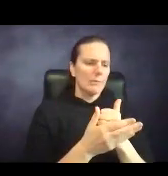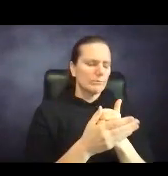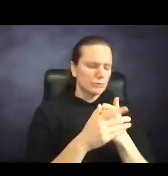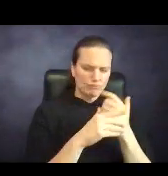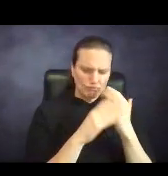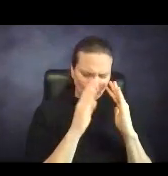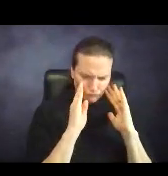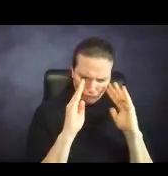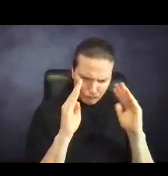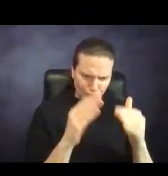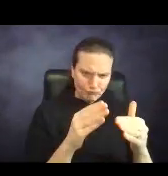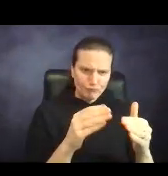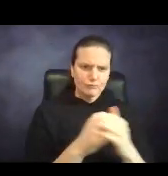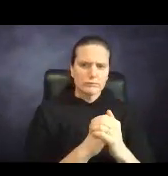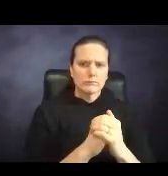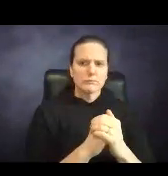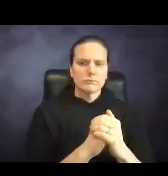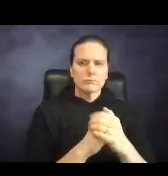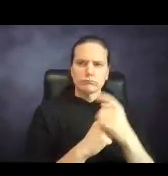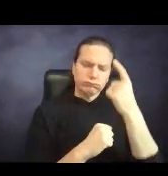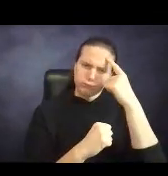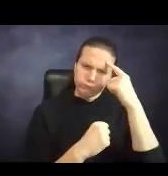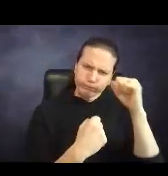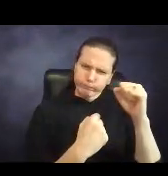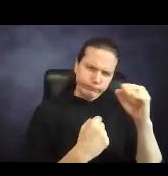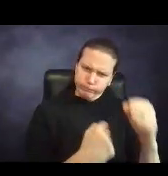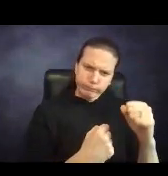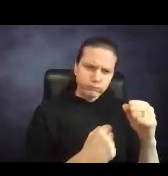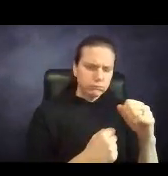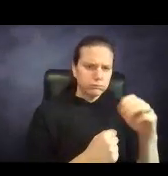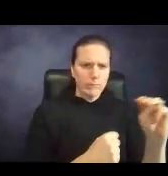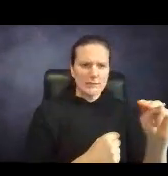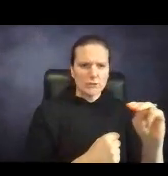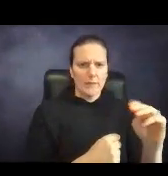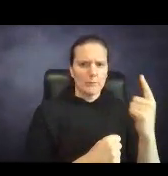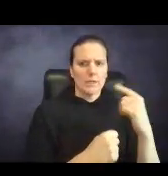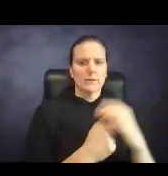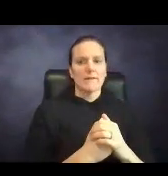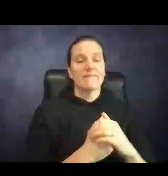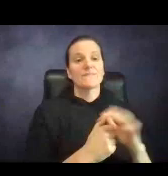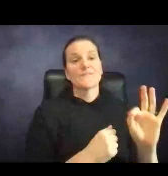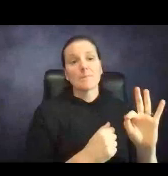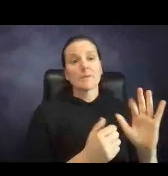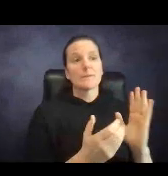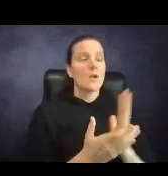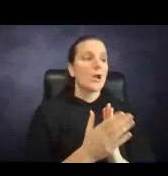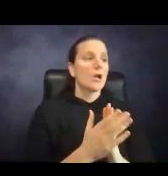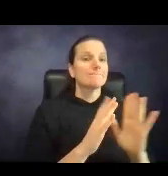That's getting into like your masculine brain, right? The, the feminine part of us is circular tracks everything.